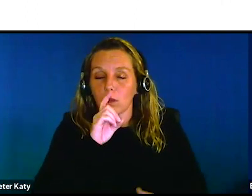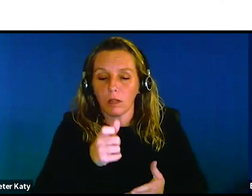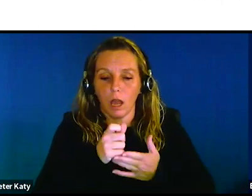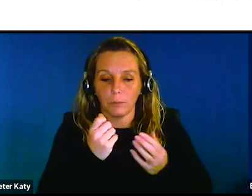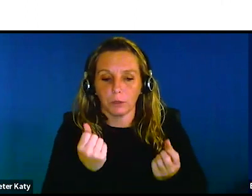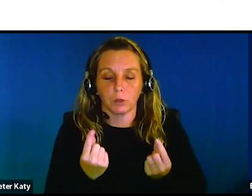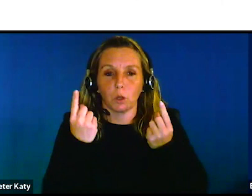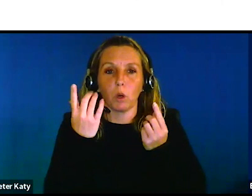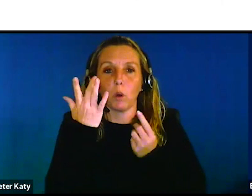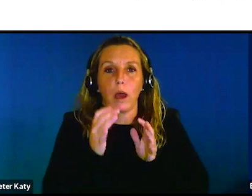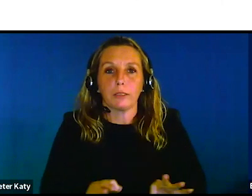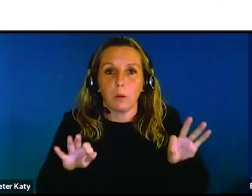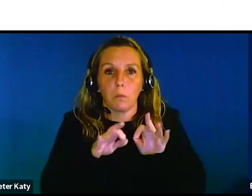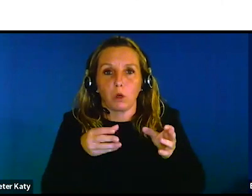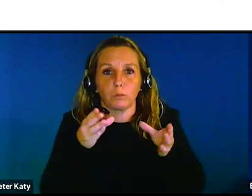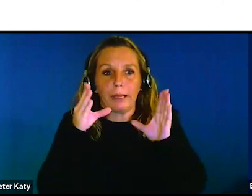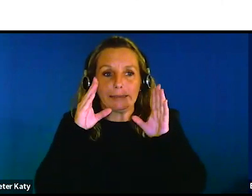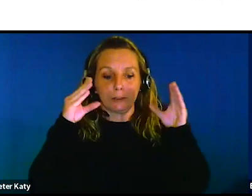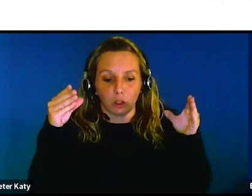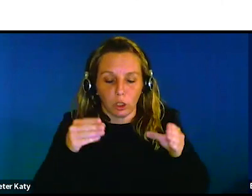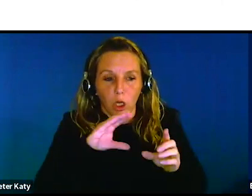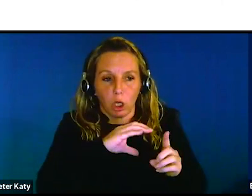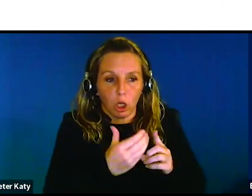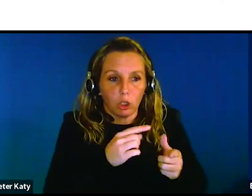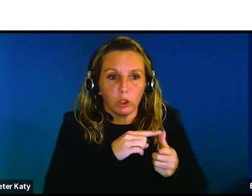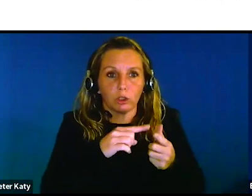attention to culture and social determinants of health and